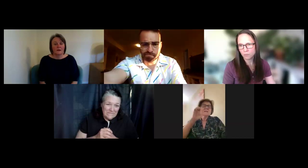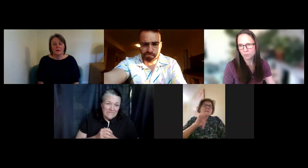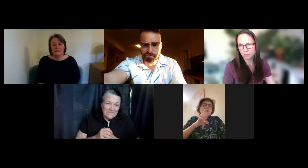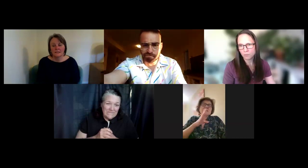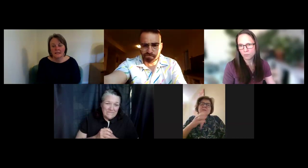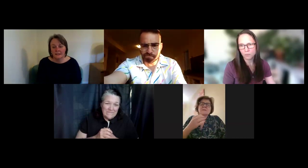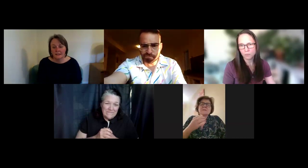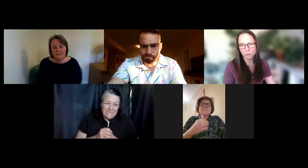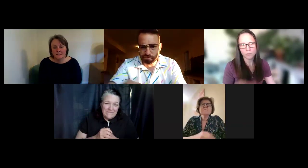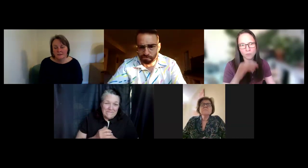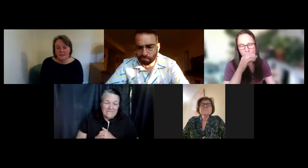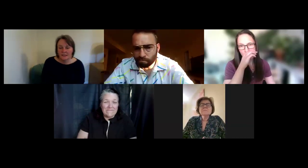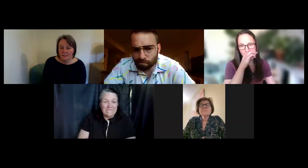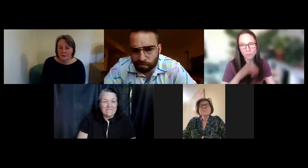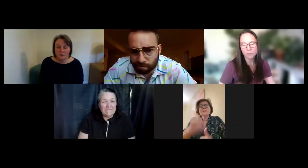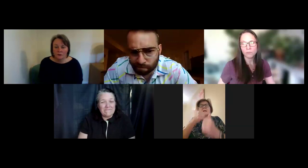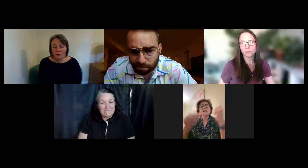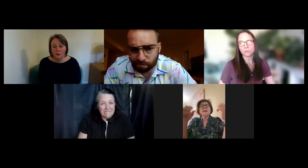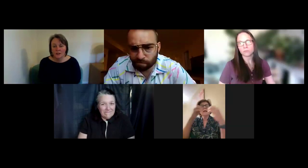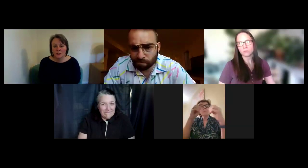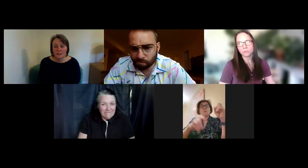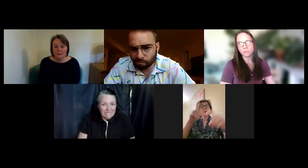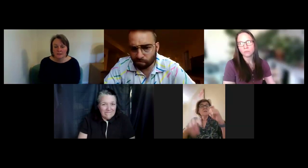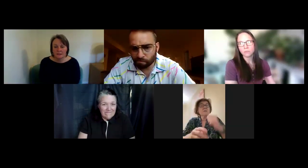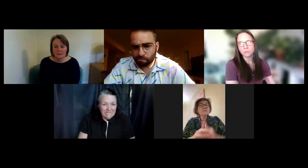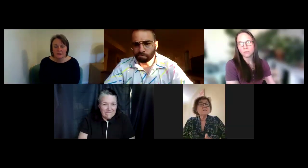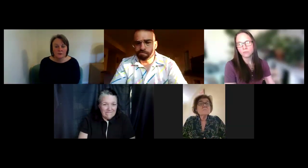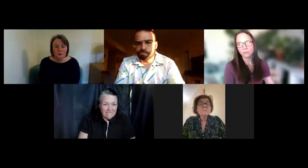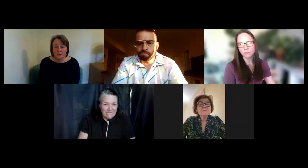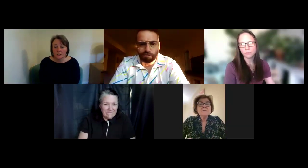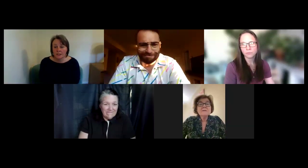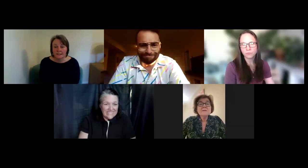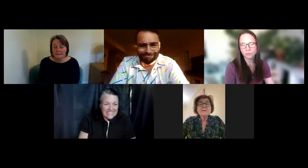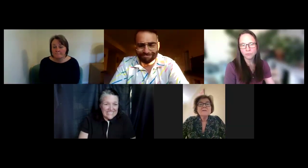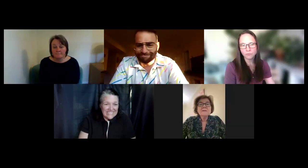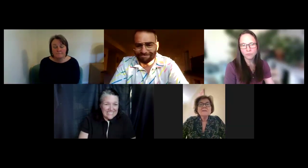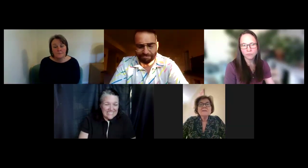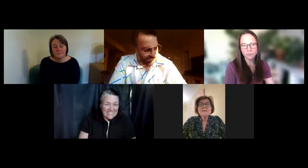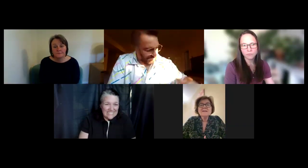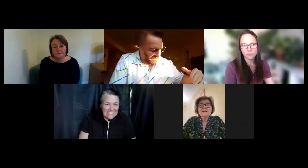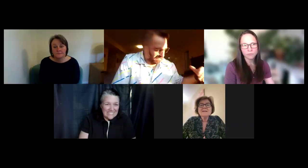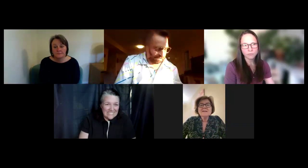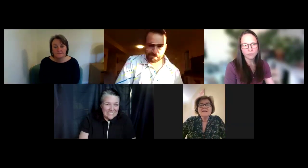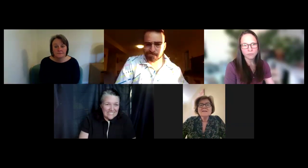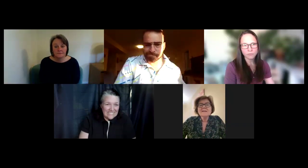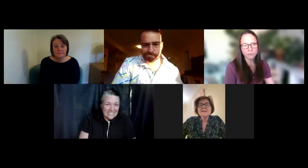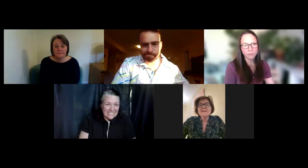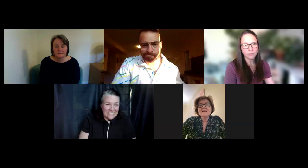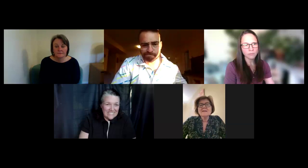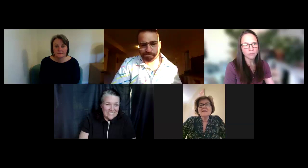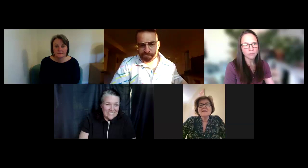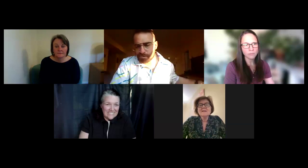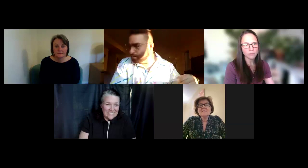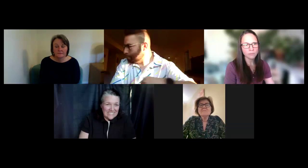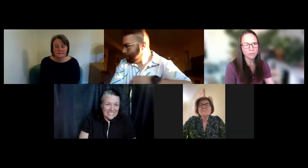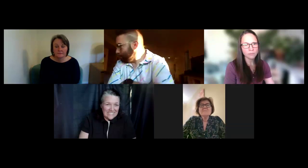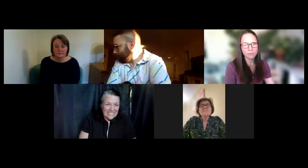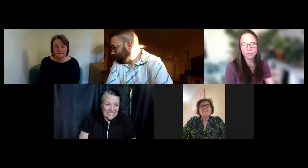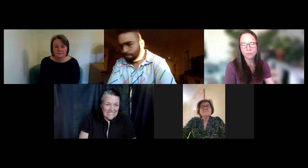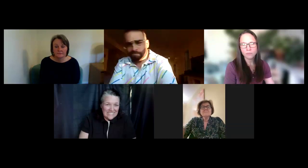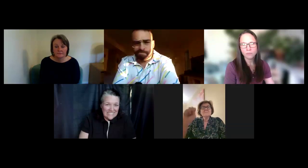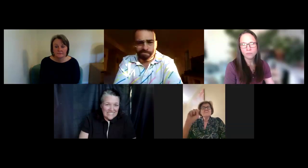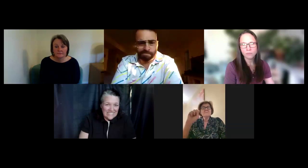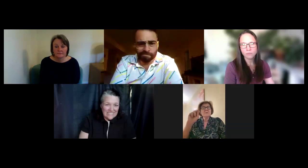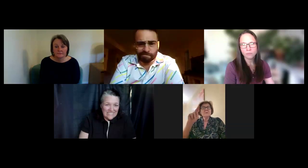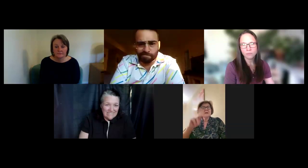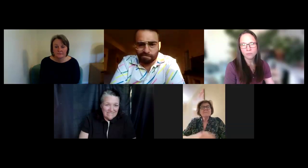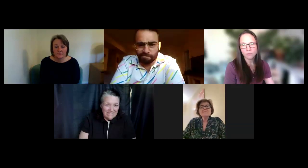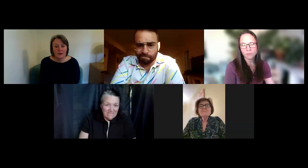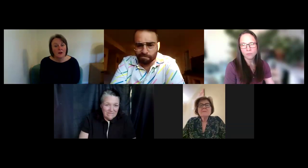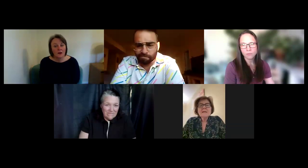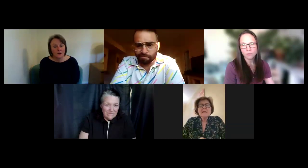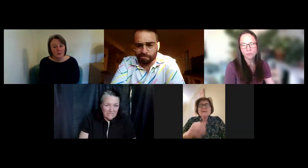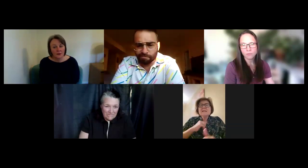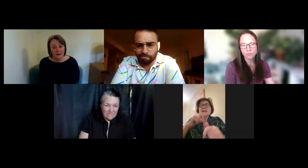This is Eileen speaking. So any further questions? Any further questions?